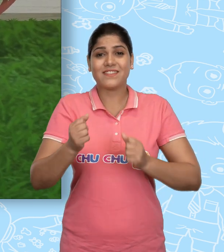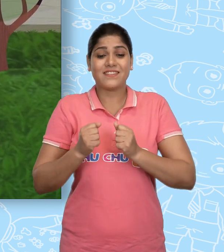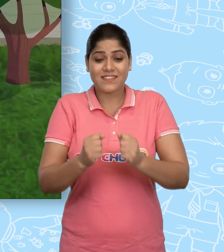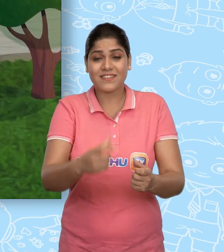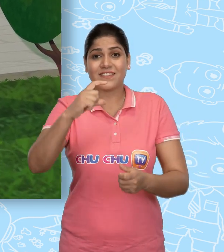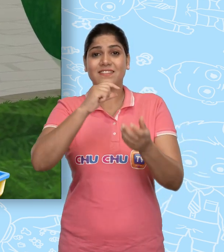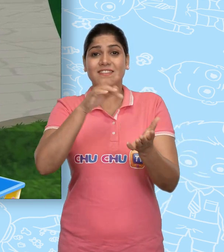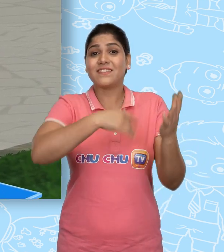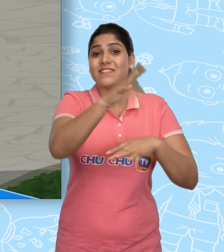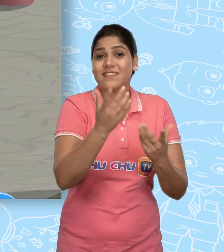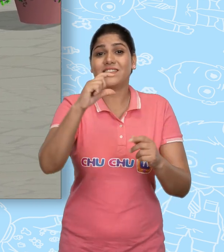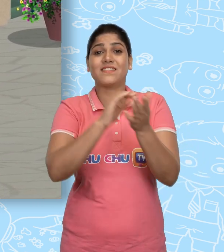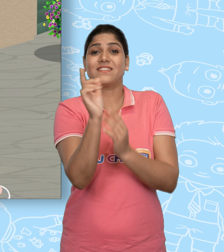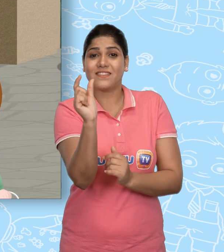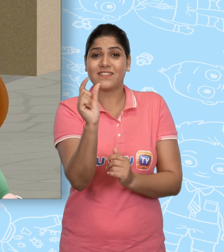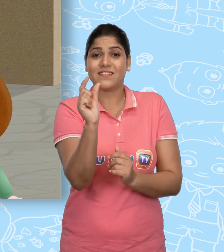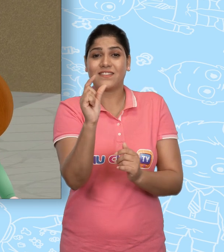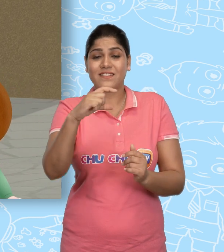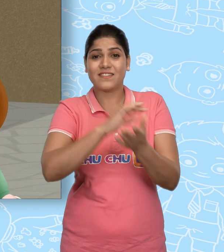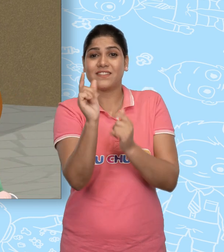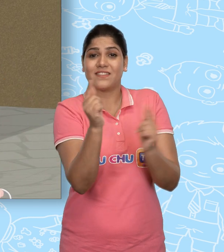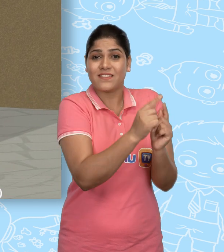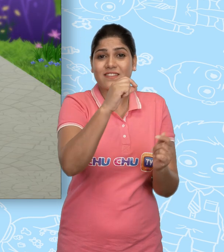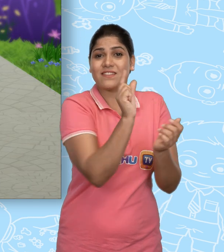He then took the wagon to ChuChu and ChaCha.